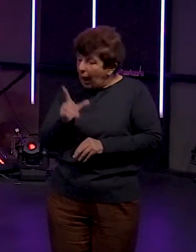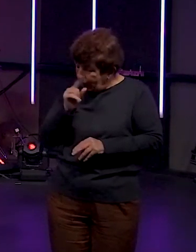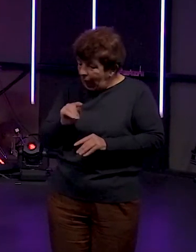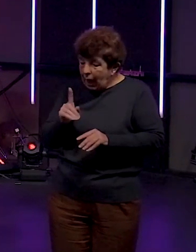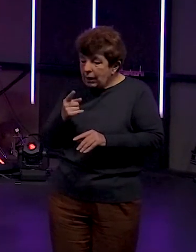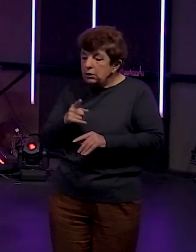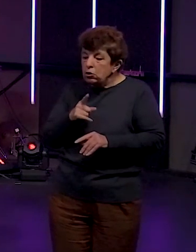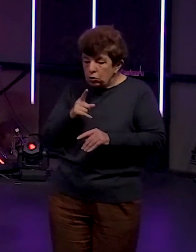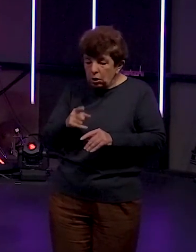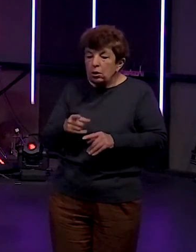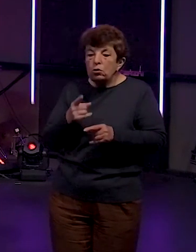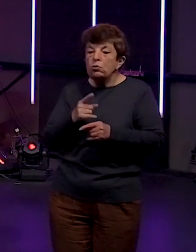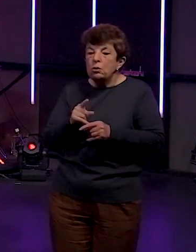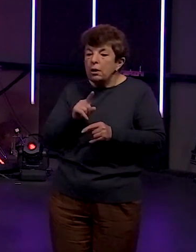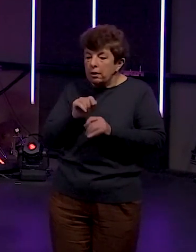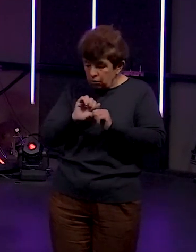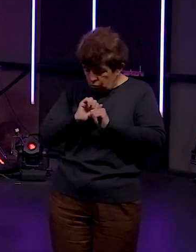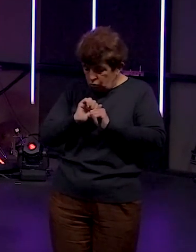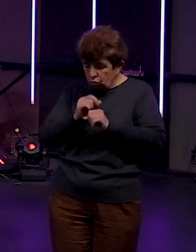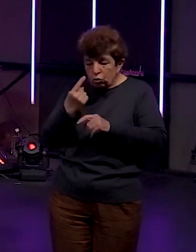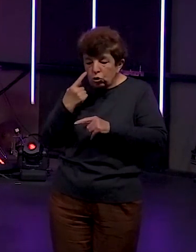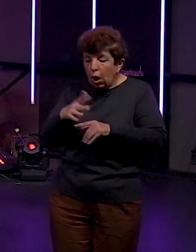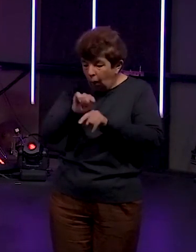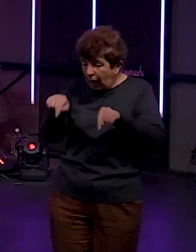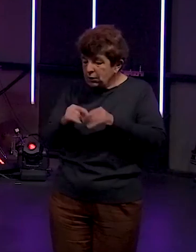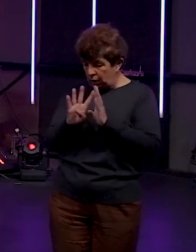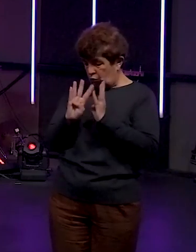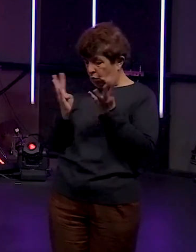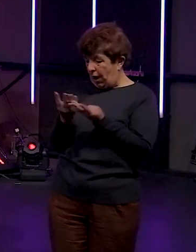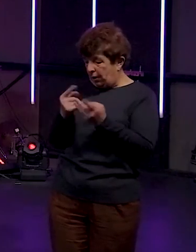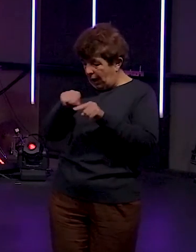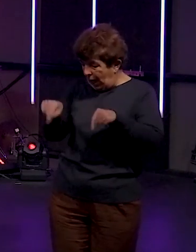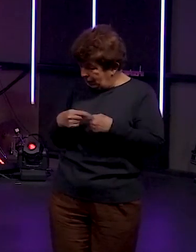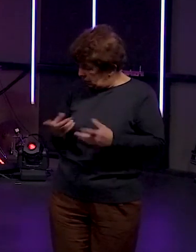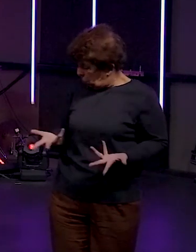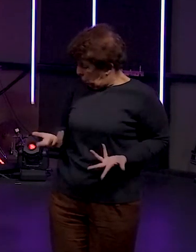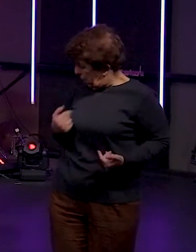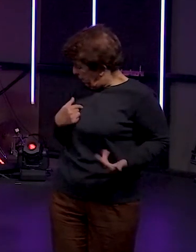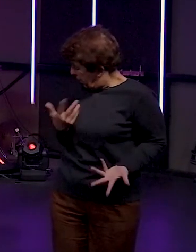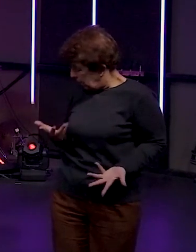surroundings, my environment, it gives me some indication of where I fit in this